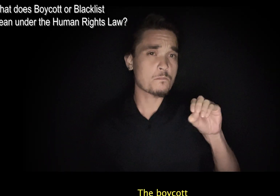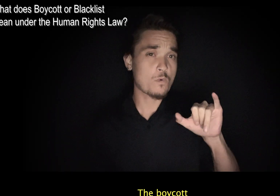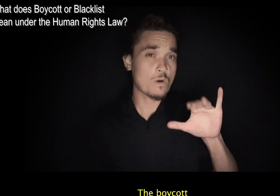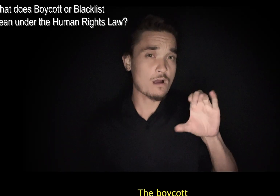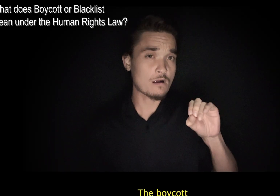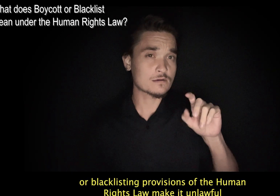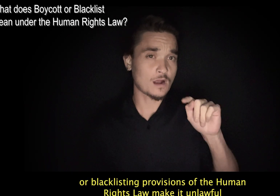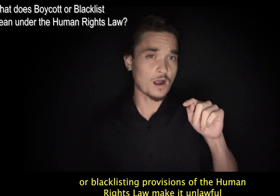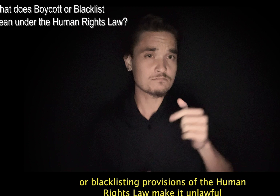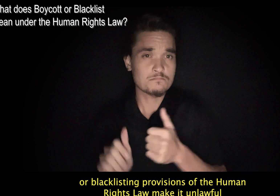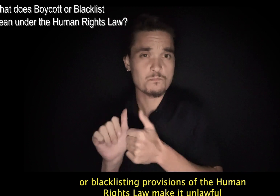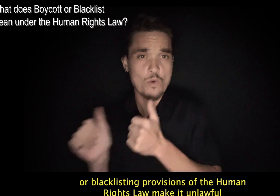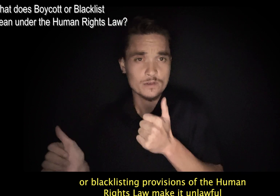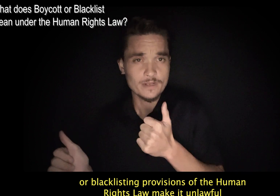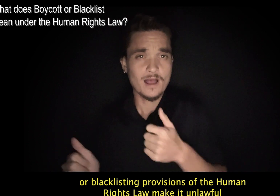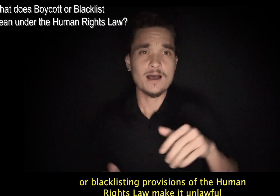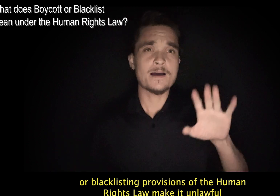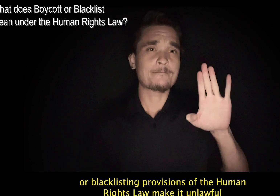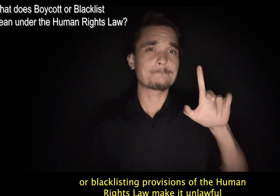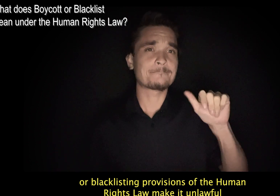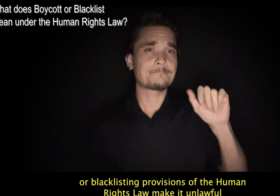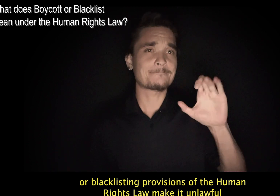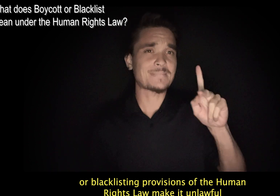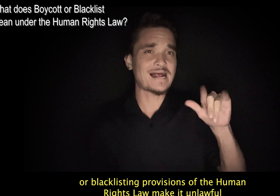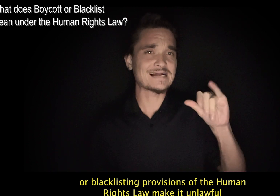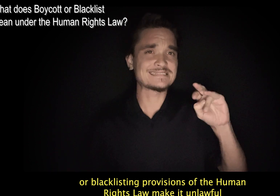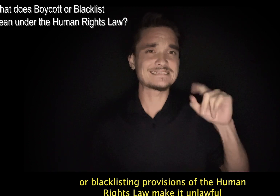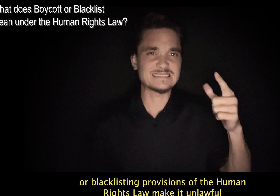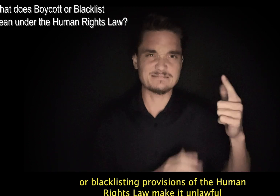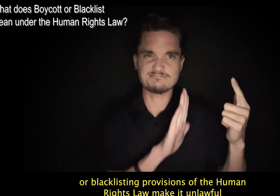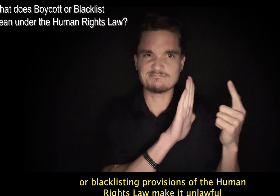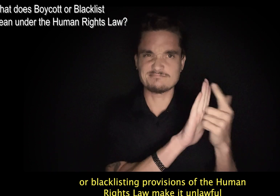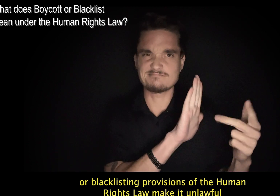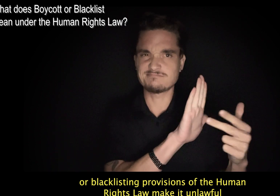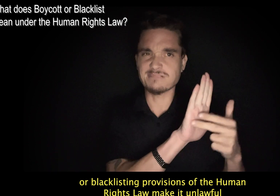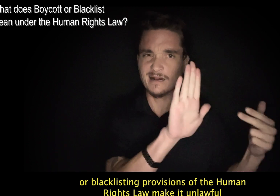The boycott or blacklisting provisions of the Human Rights Law make it unlawful